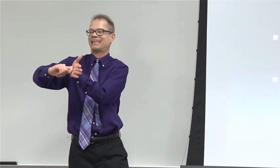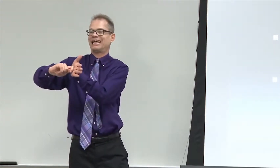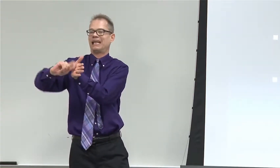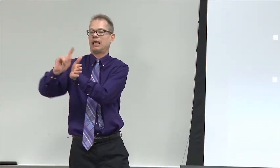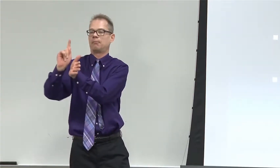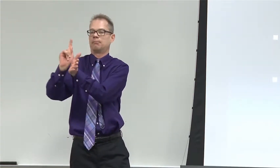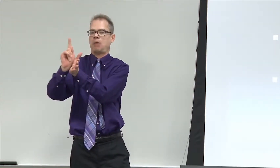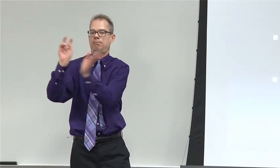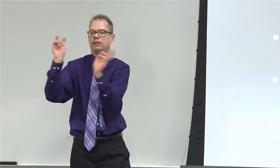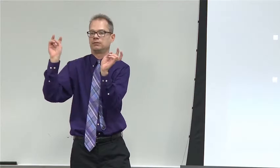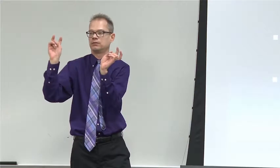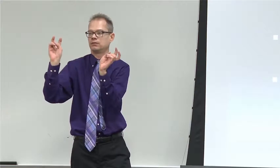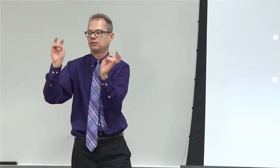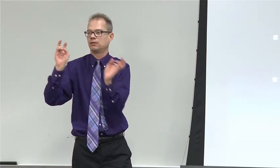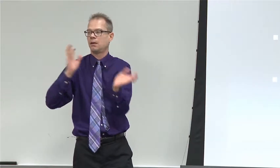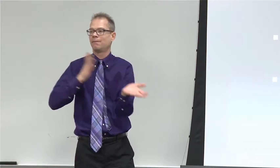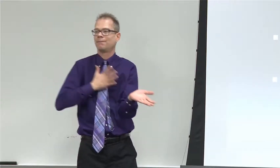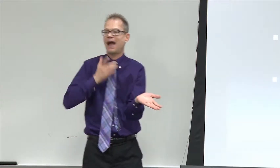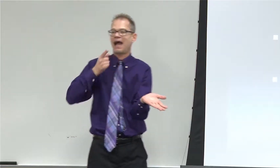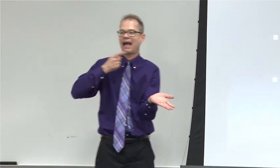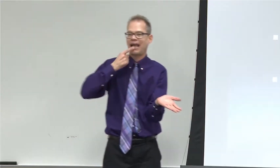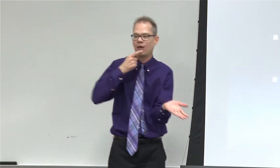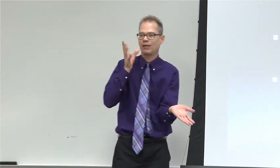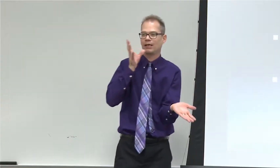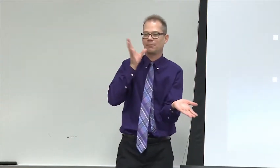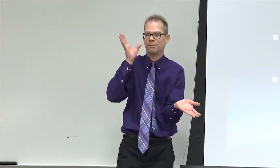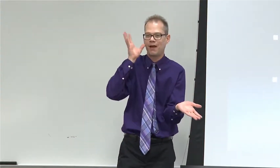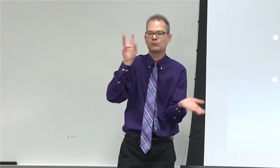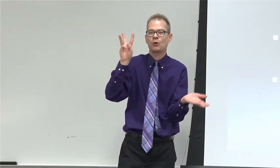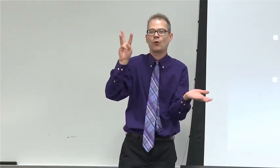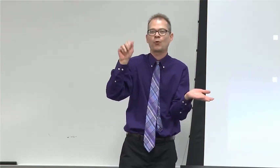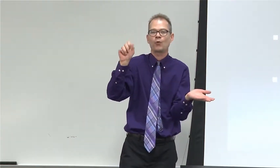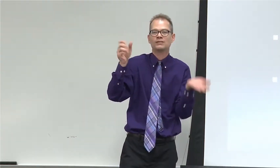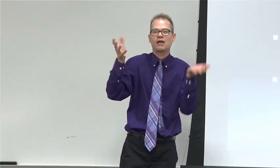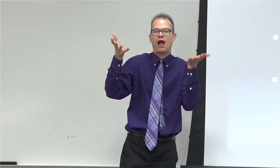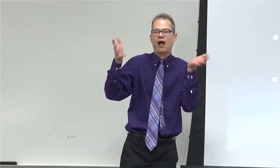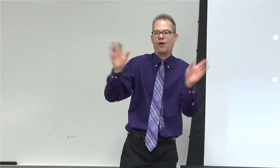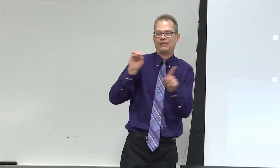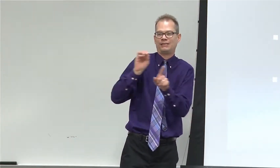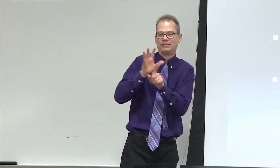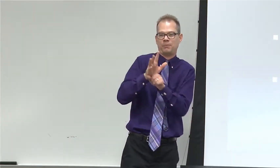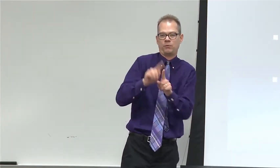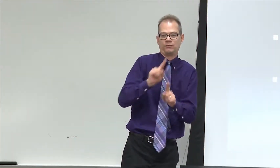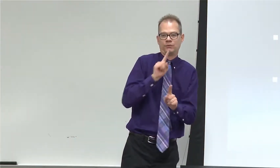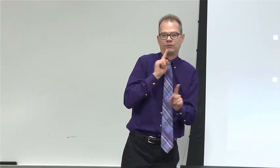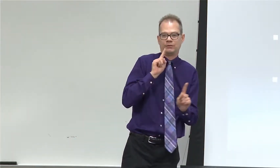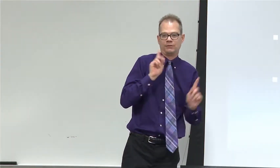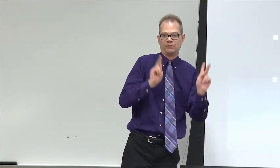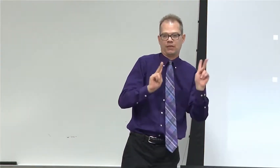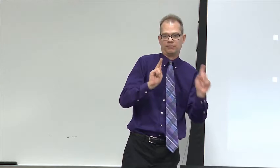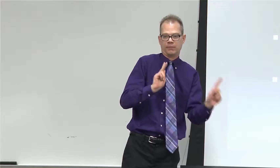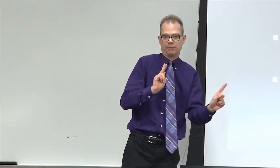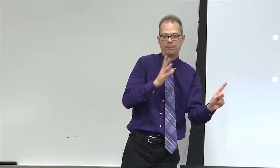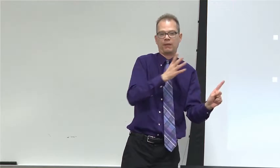It was a key moment that my hearing parents had already been exposed to deaf people,